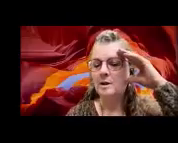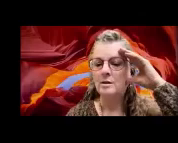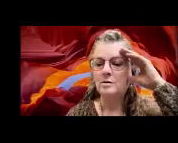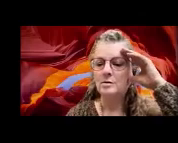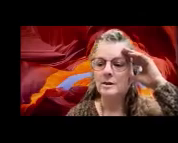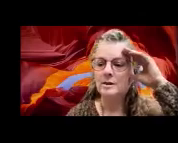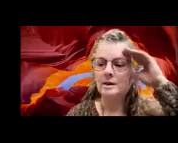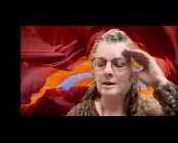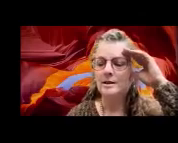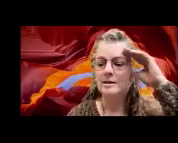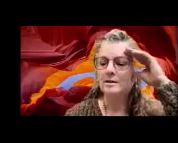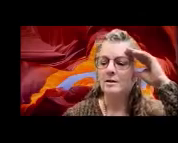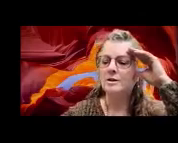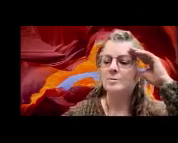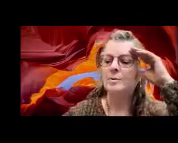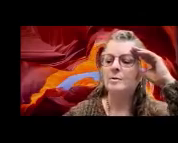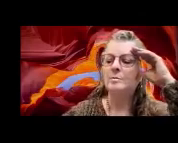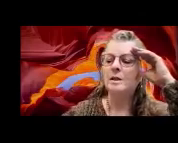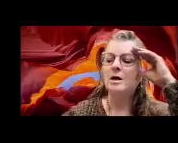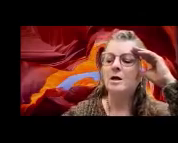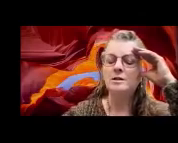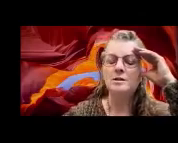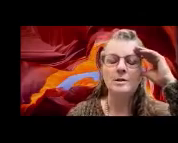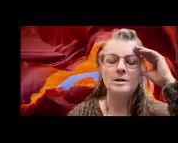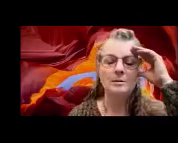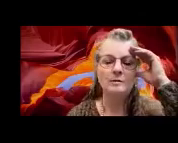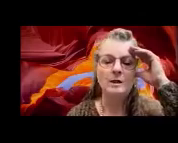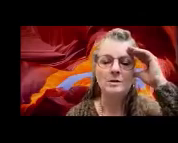at the U has has urged people to be cautious about some of these